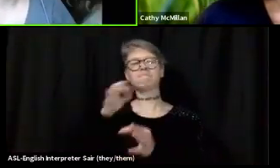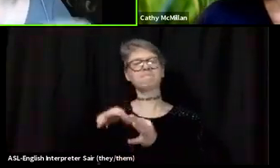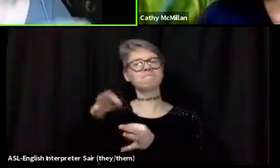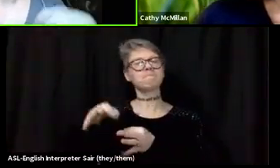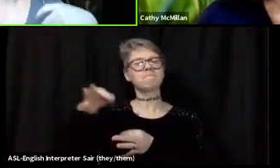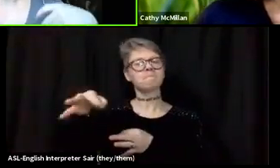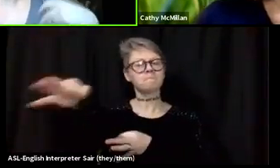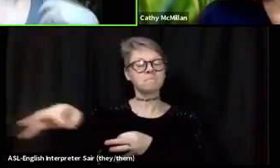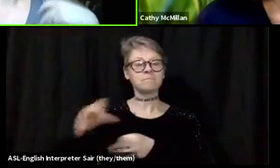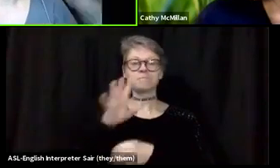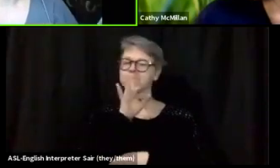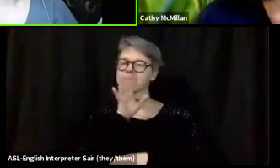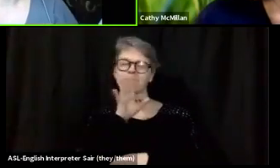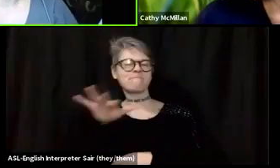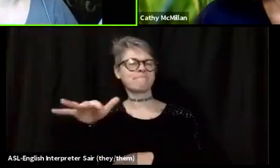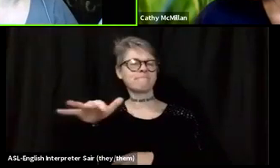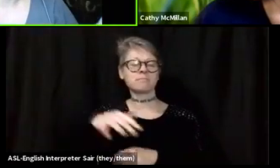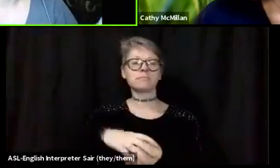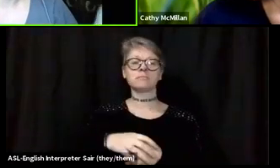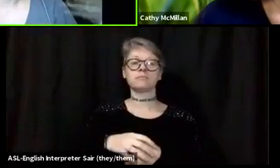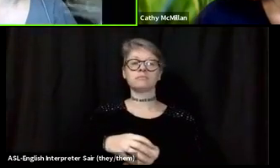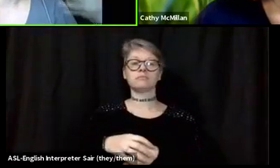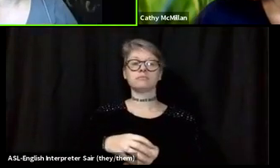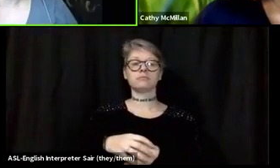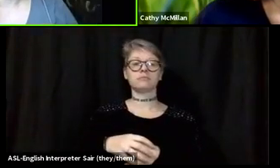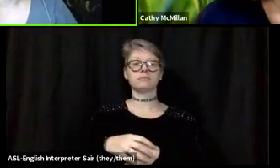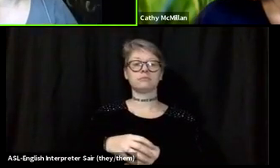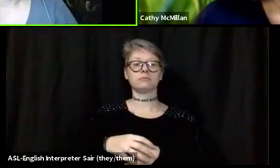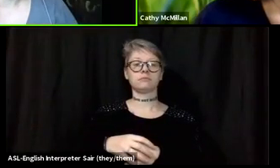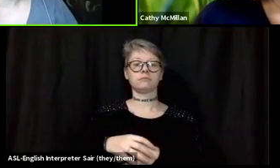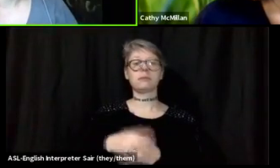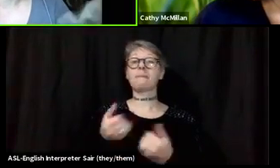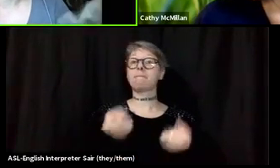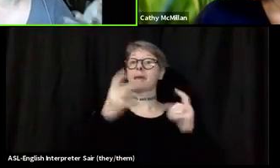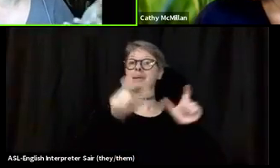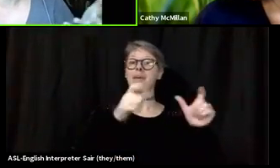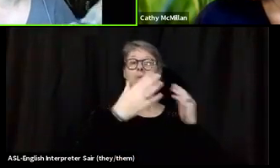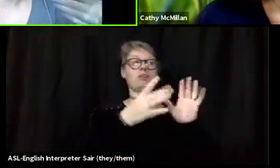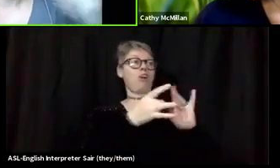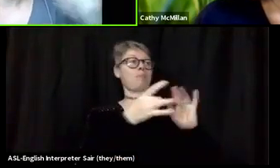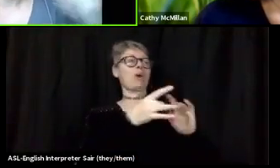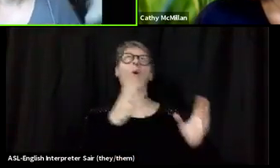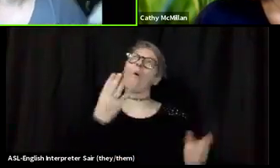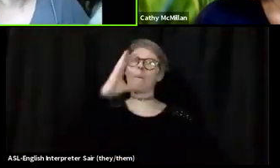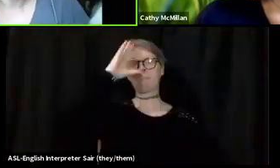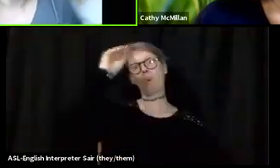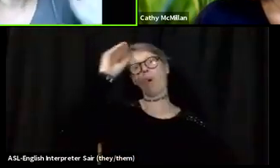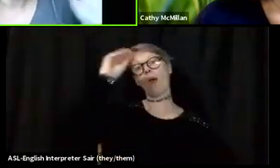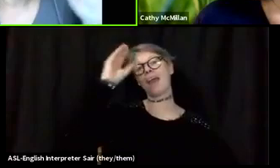happening there. I was getting a lot of well was getting a lot of well boys.